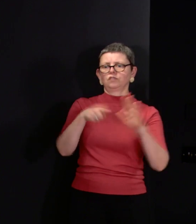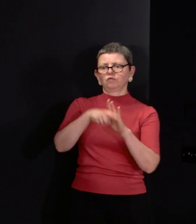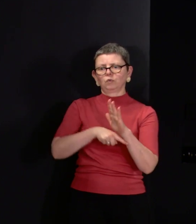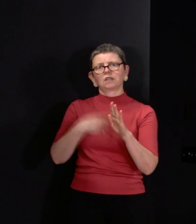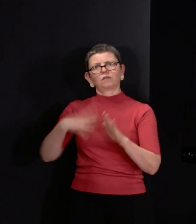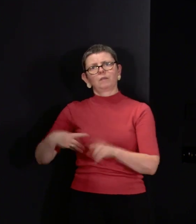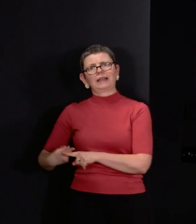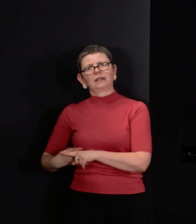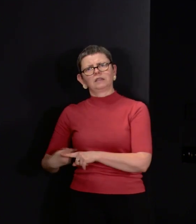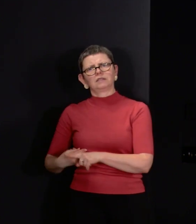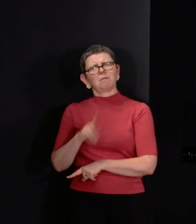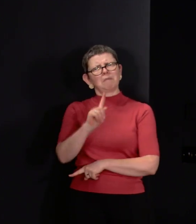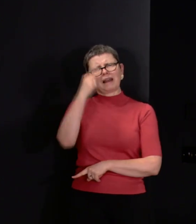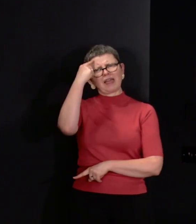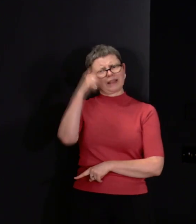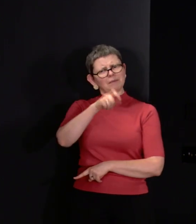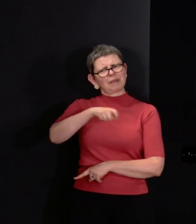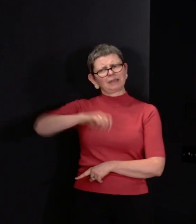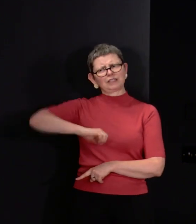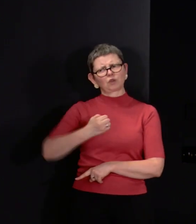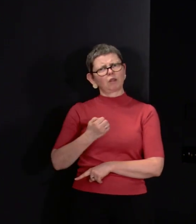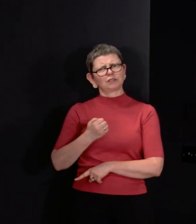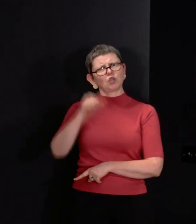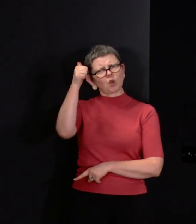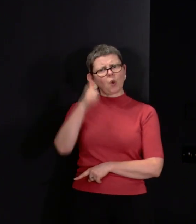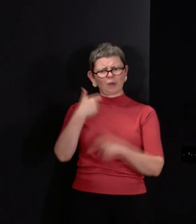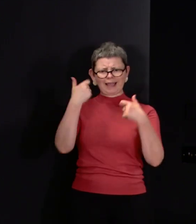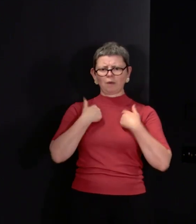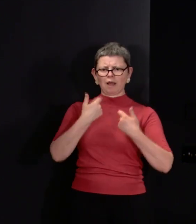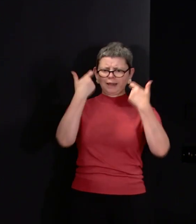are used to the fact that there is a separate legal system in Scotland, there's a separate